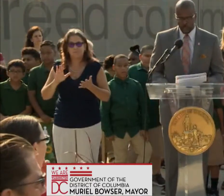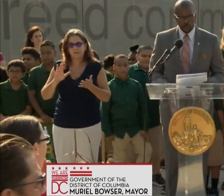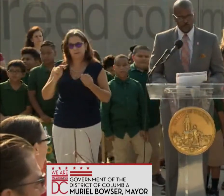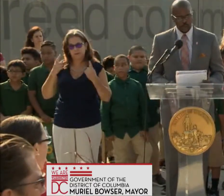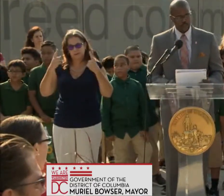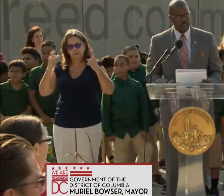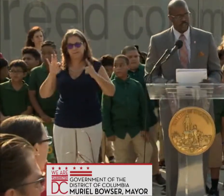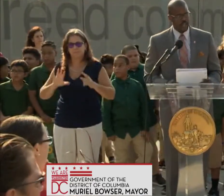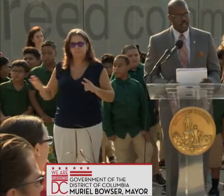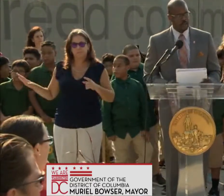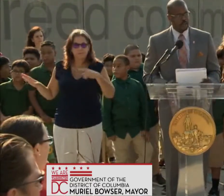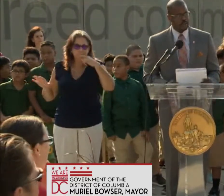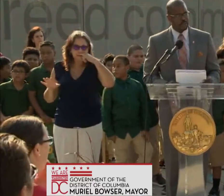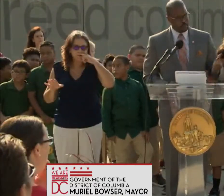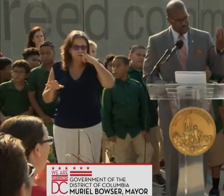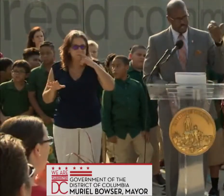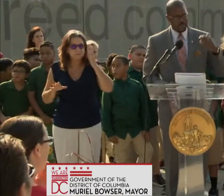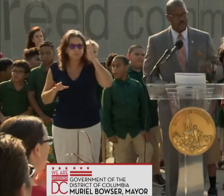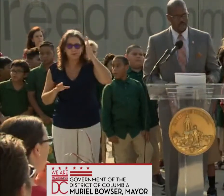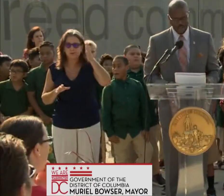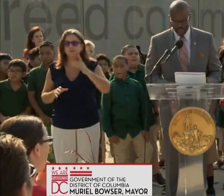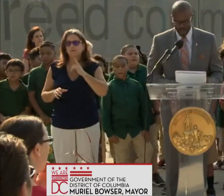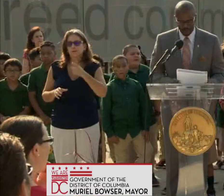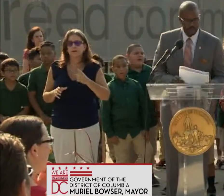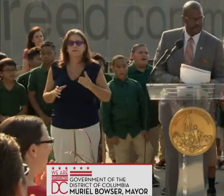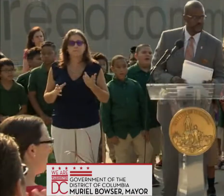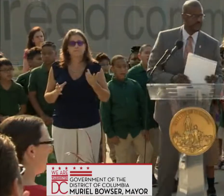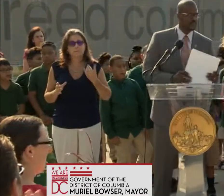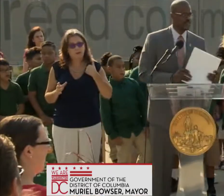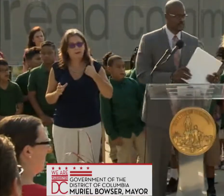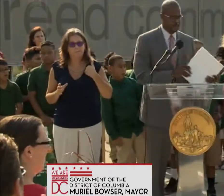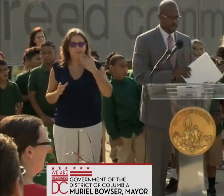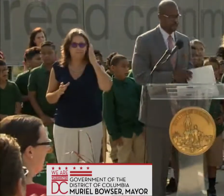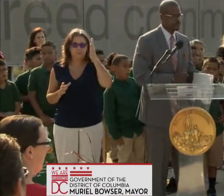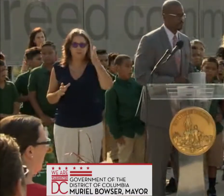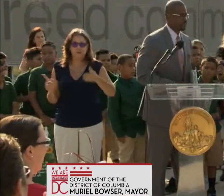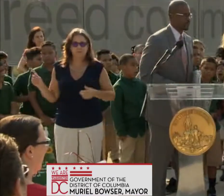few words it please come on up thank you